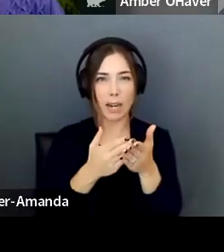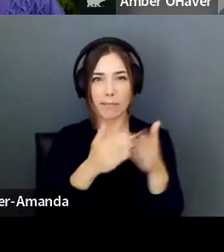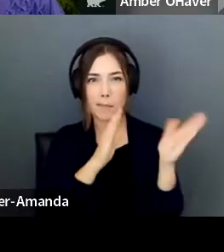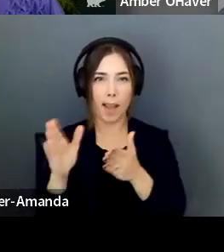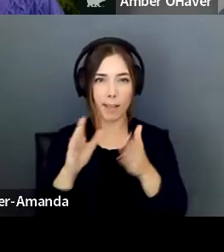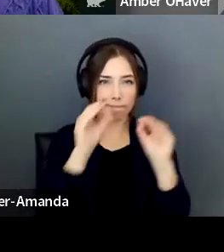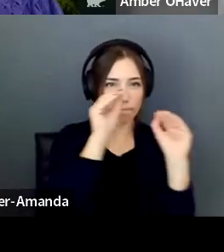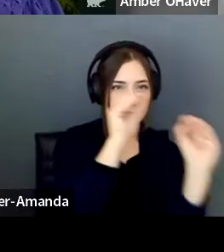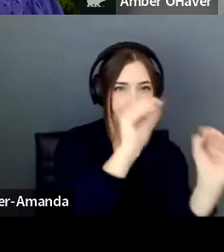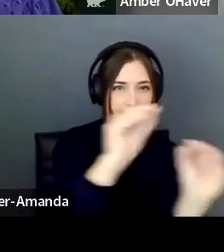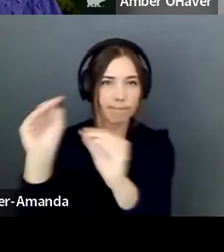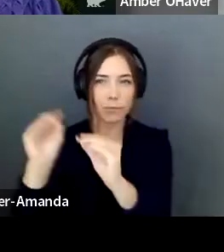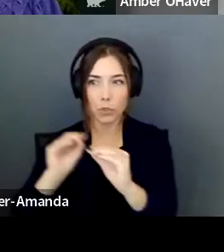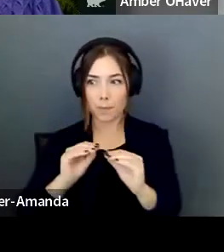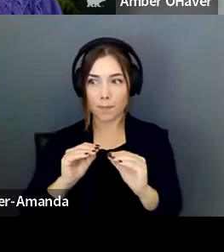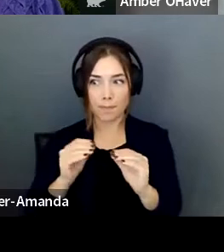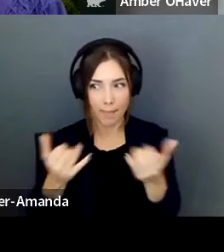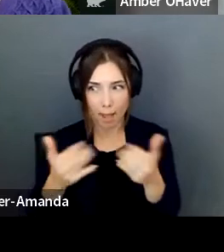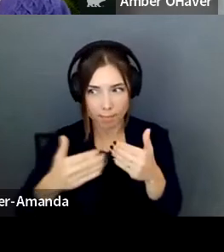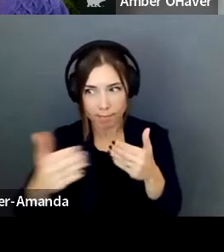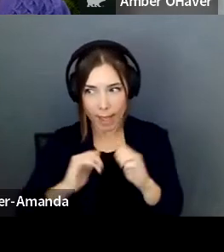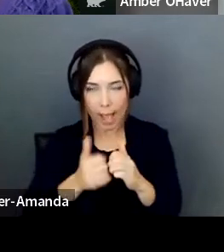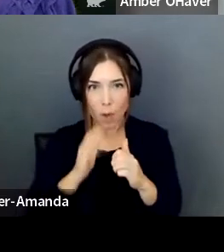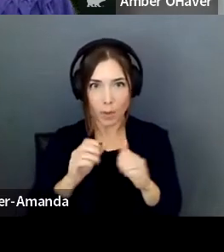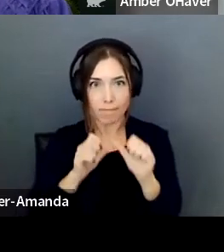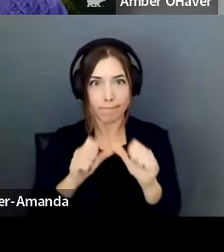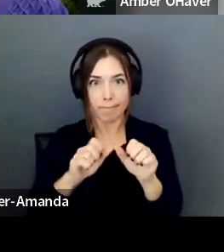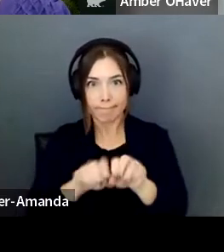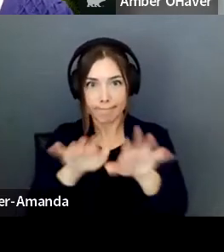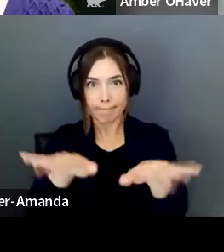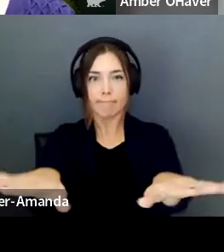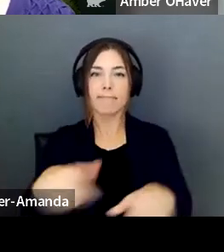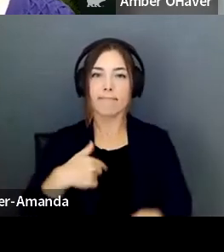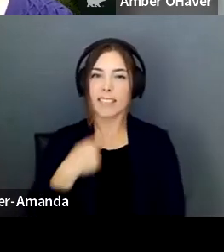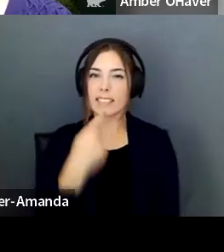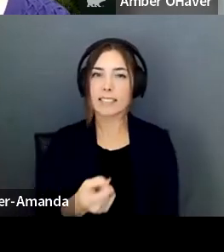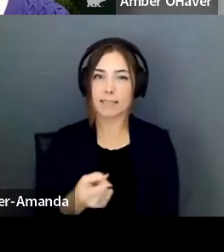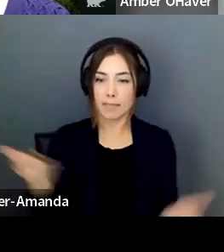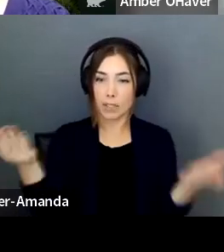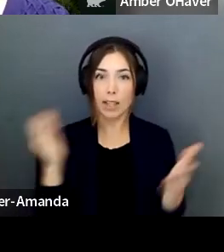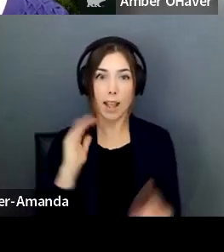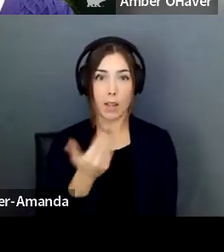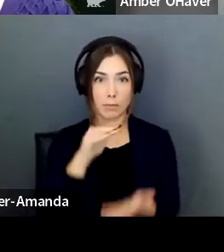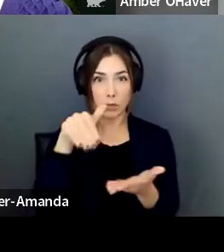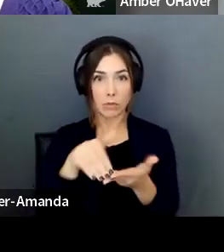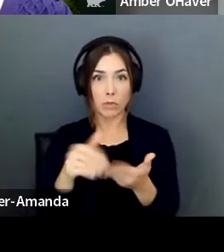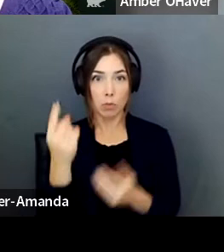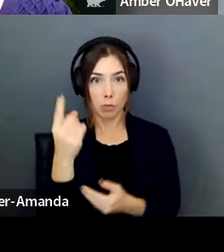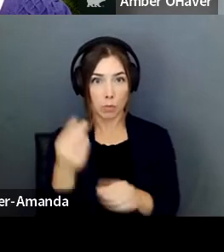to push it out? Is I can say that you know, at our center, one of the things that we use the most is social media.